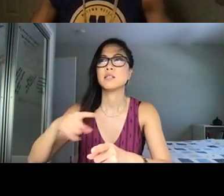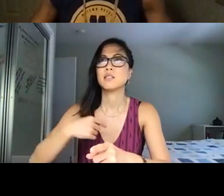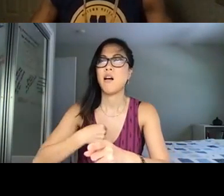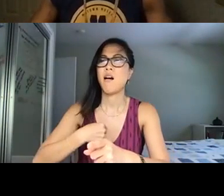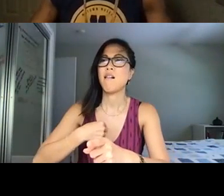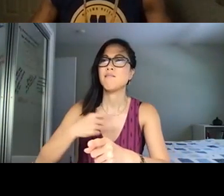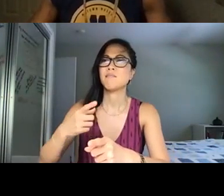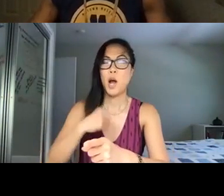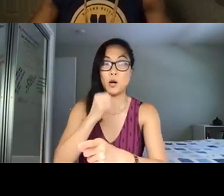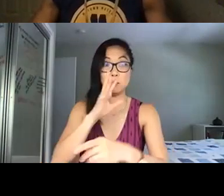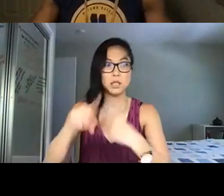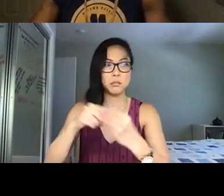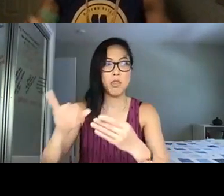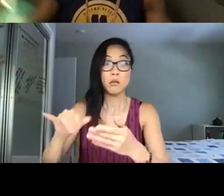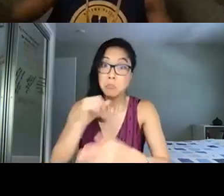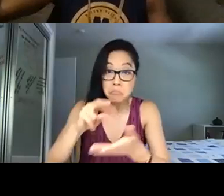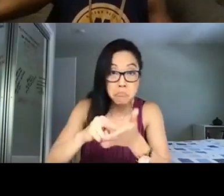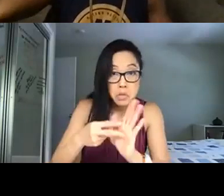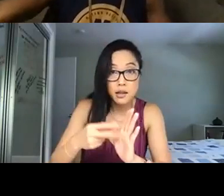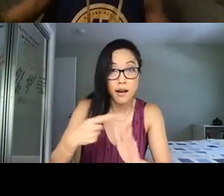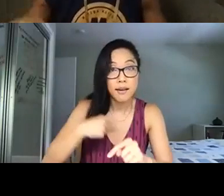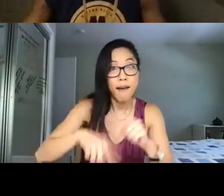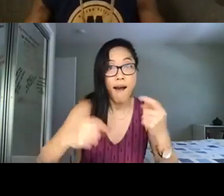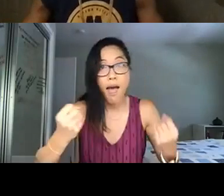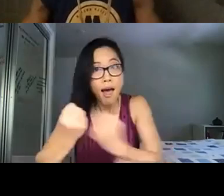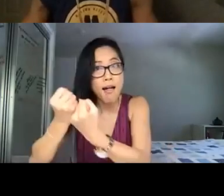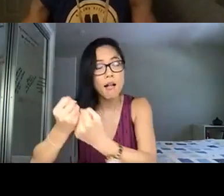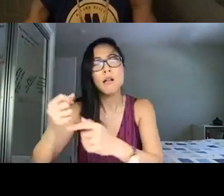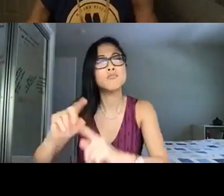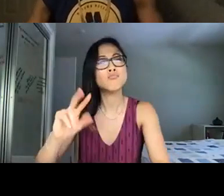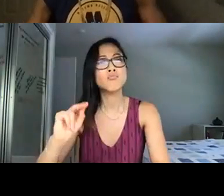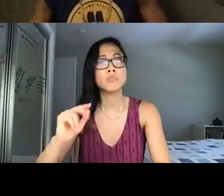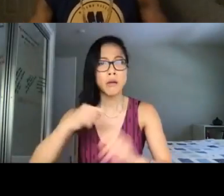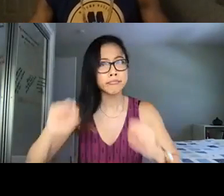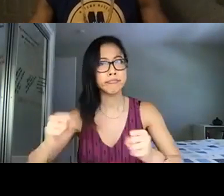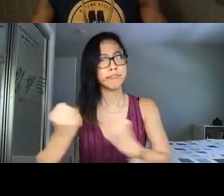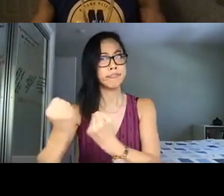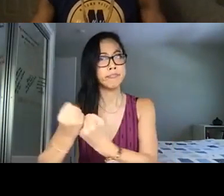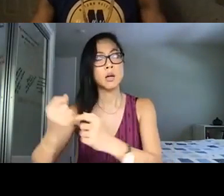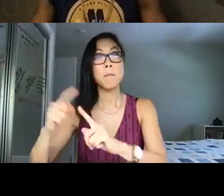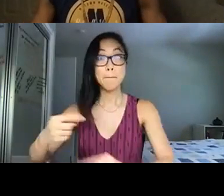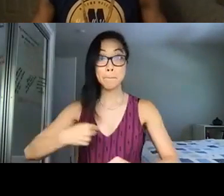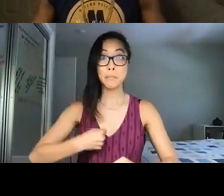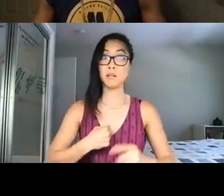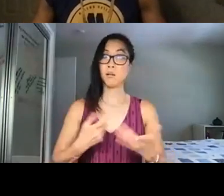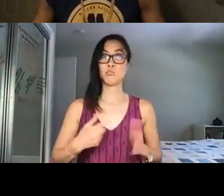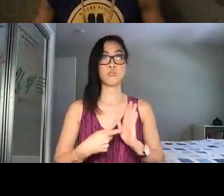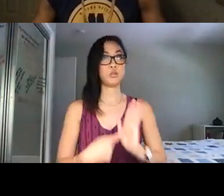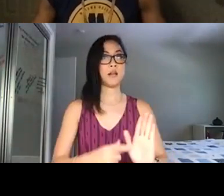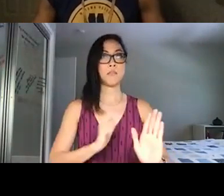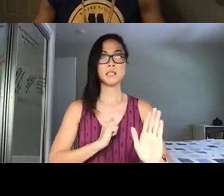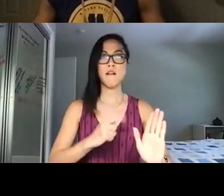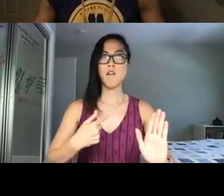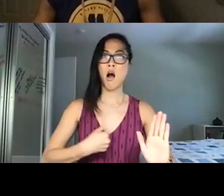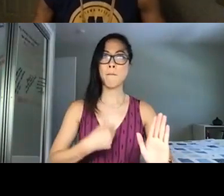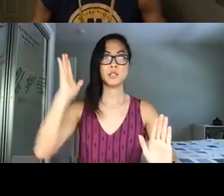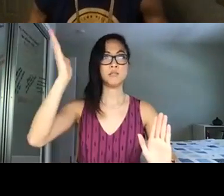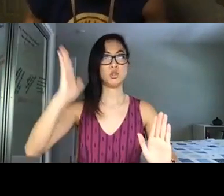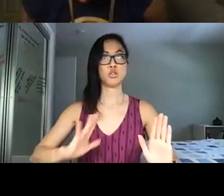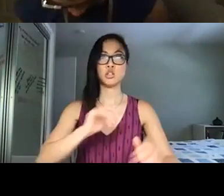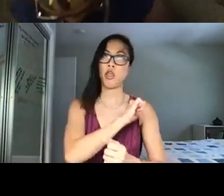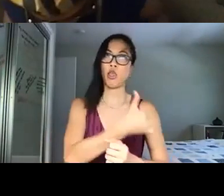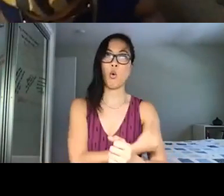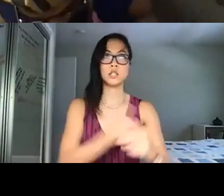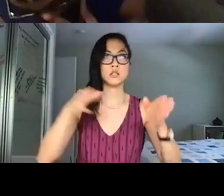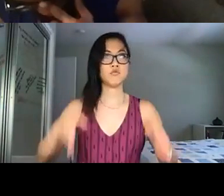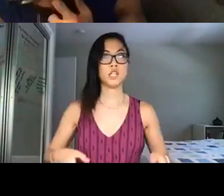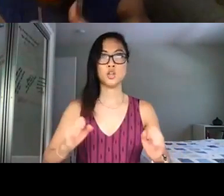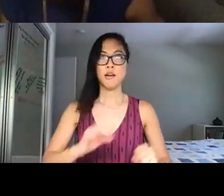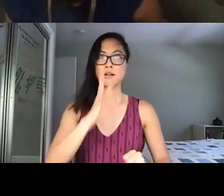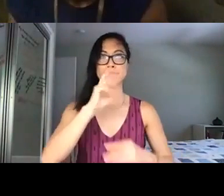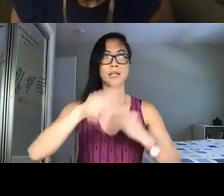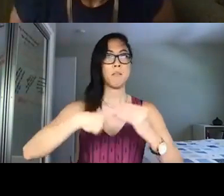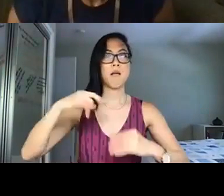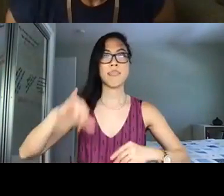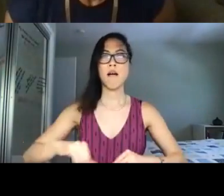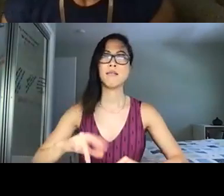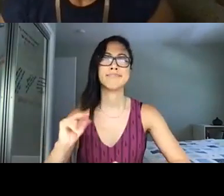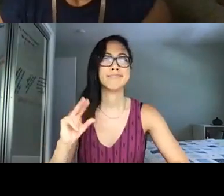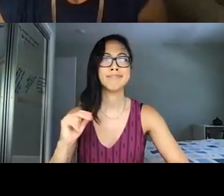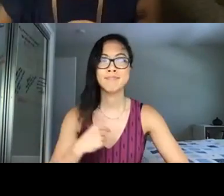And so in looking at where we are with this upheaval that we're in, I just